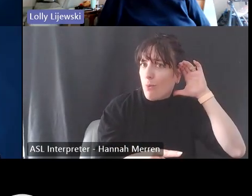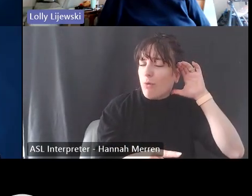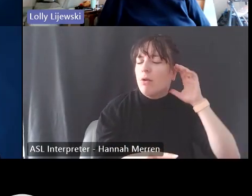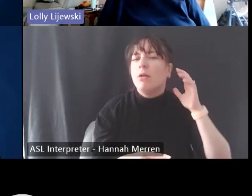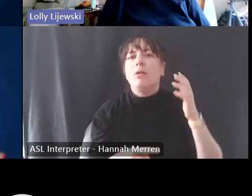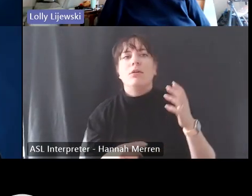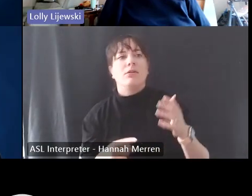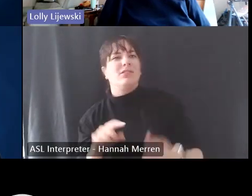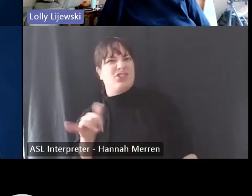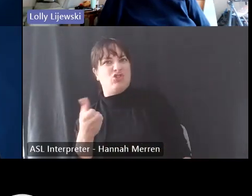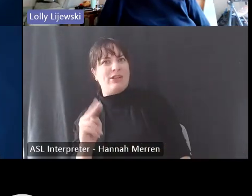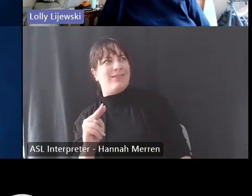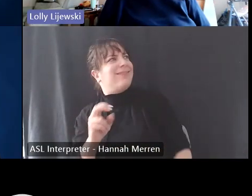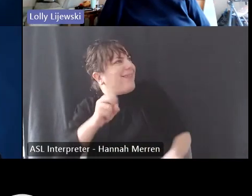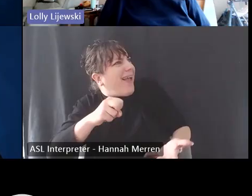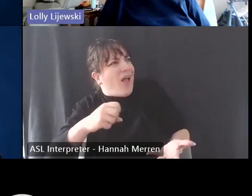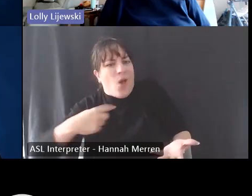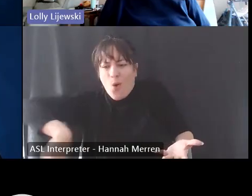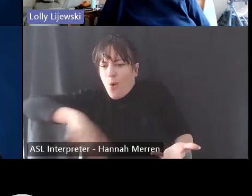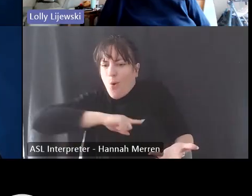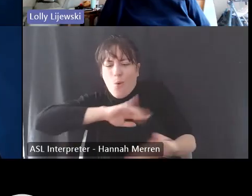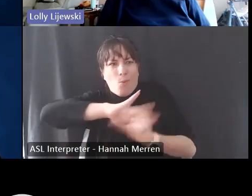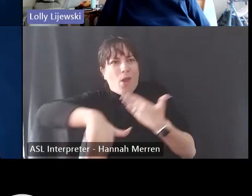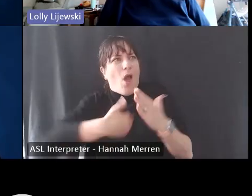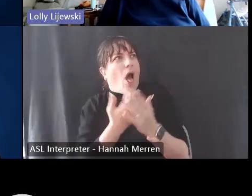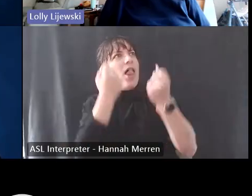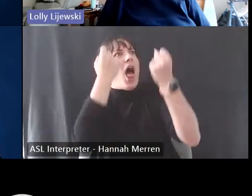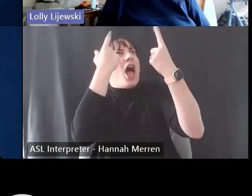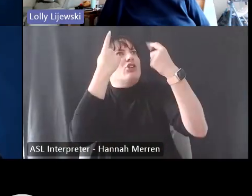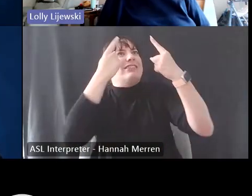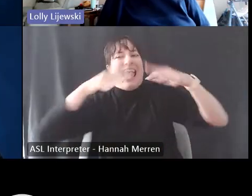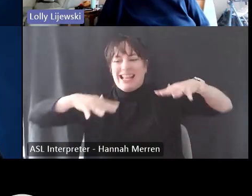We all understand the context of the space that we live in,